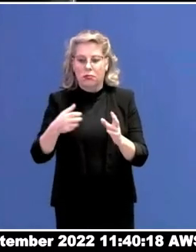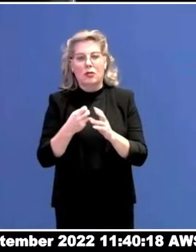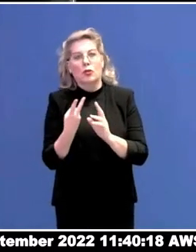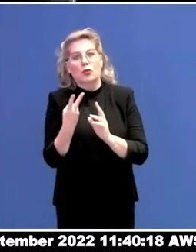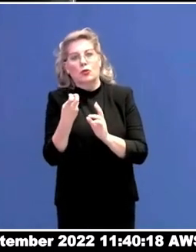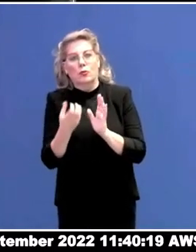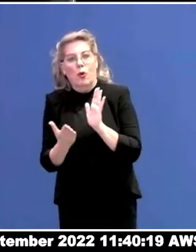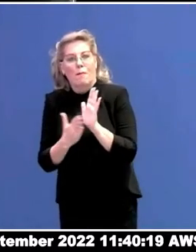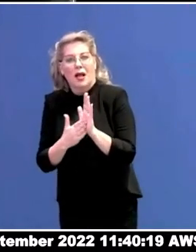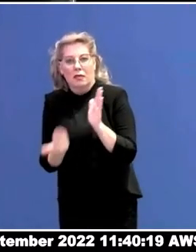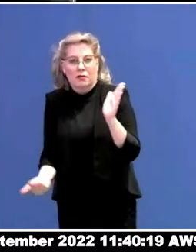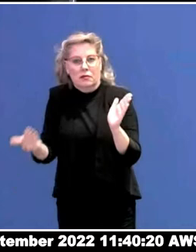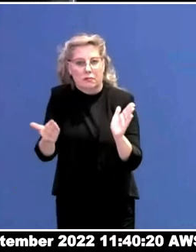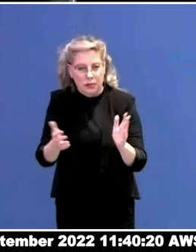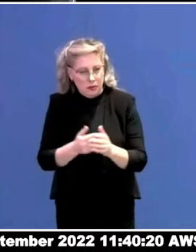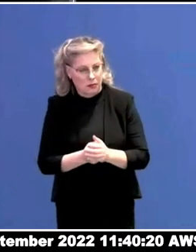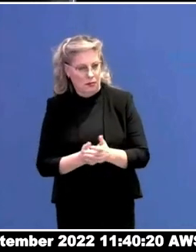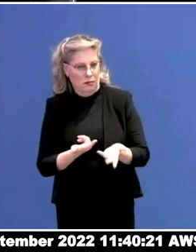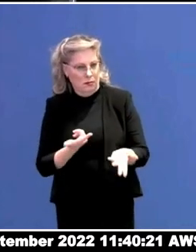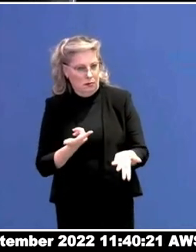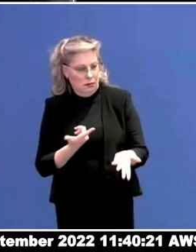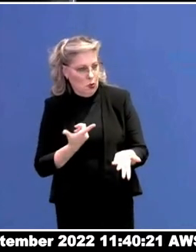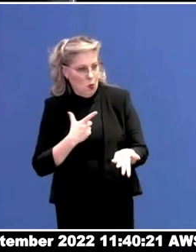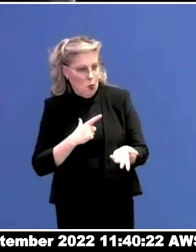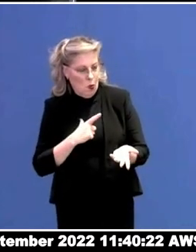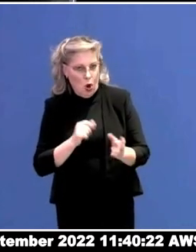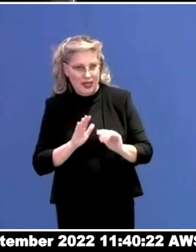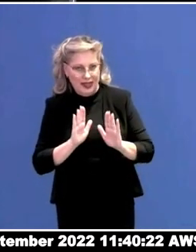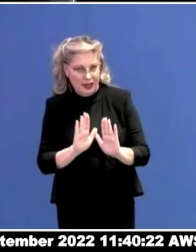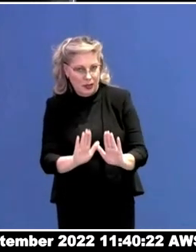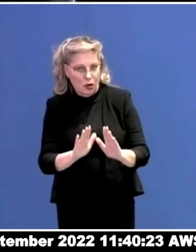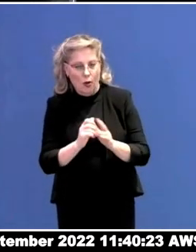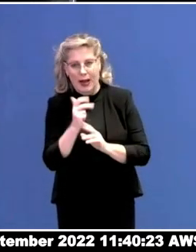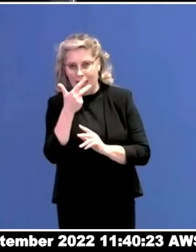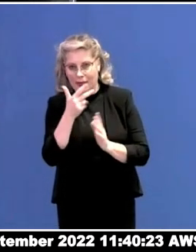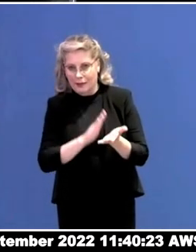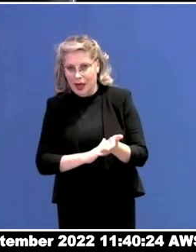Was there any reason that SERCO didn't extend it beyond eight months altogether? Thank you.